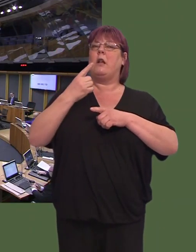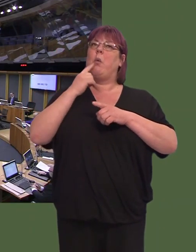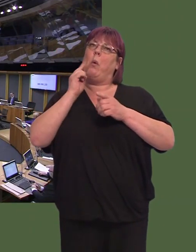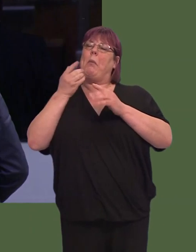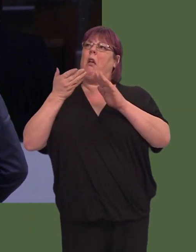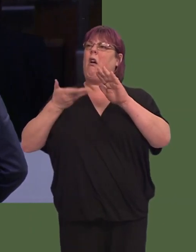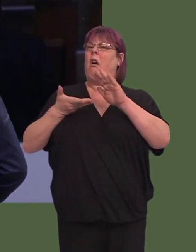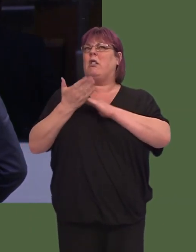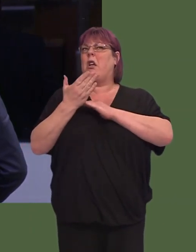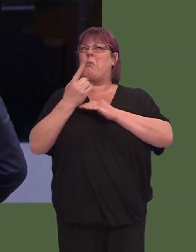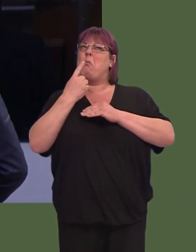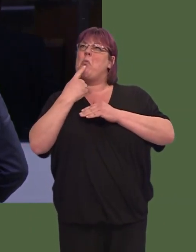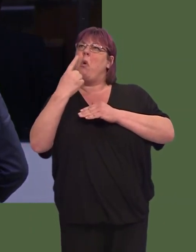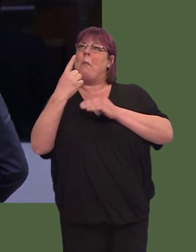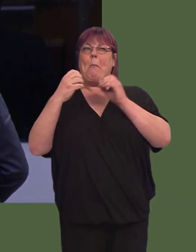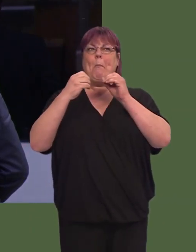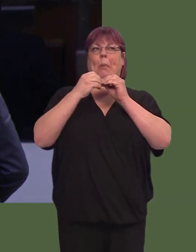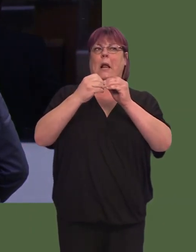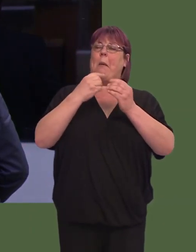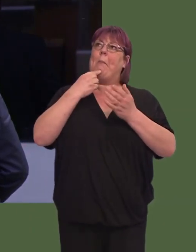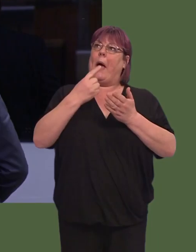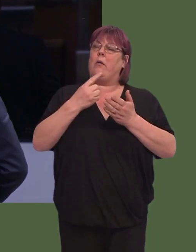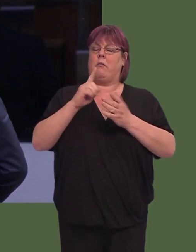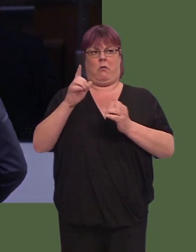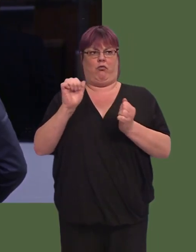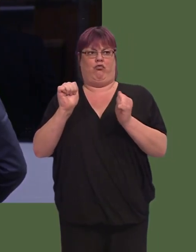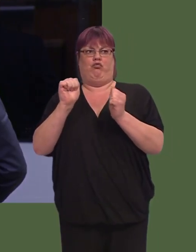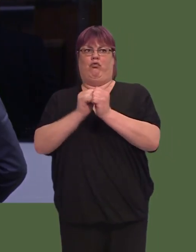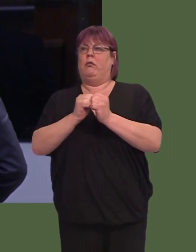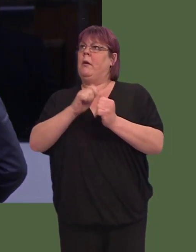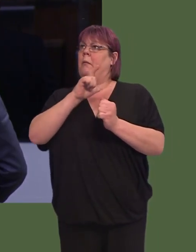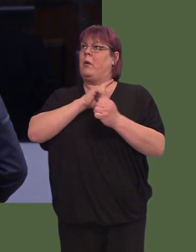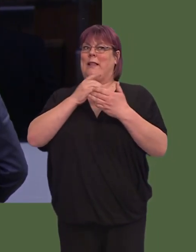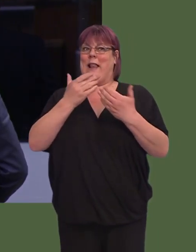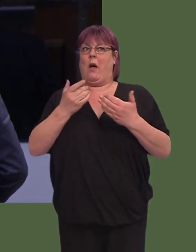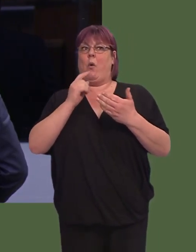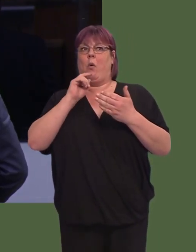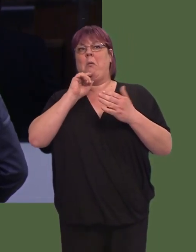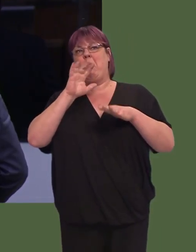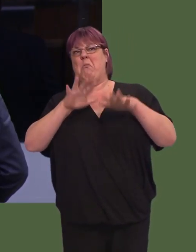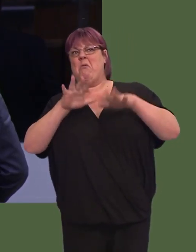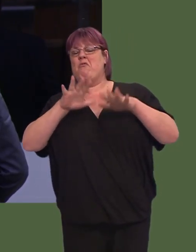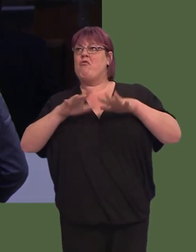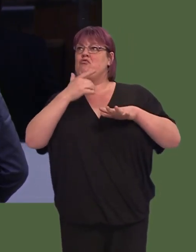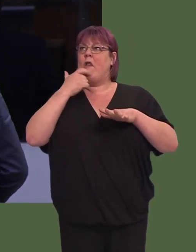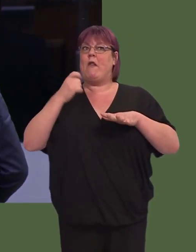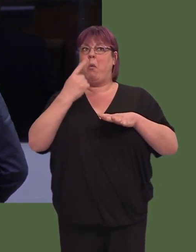I suppose, in one sense, that's correct because the cost is now put at around £1.4 billion.